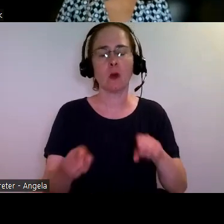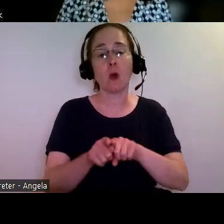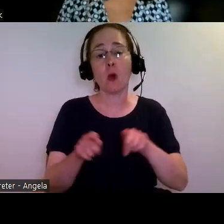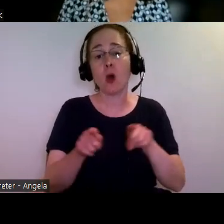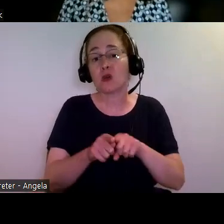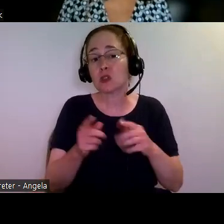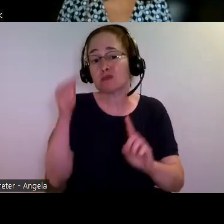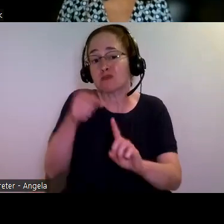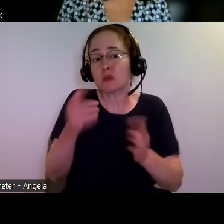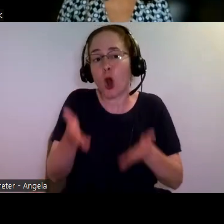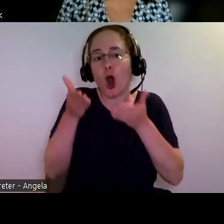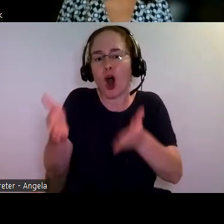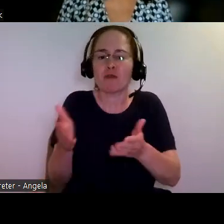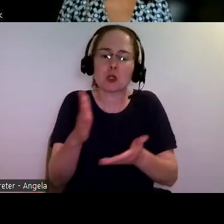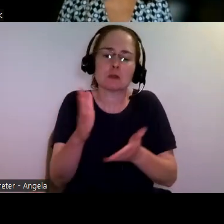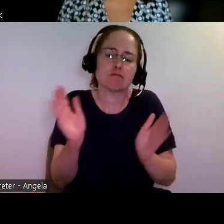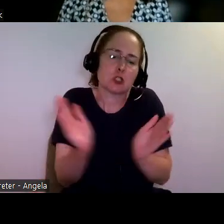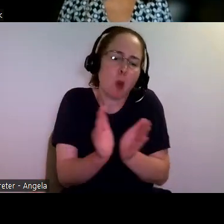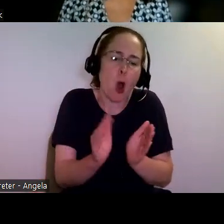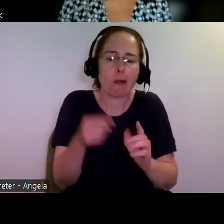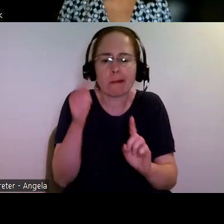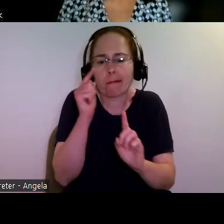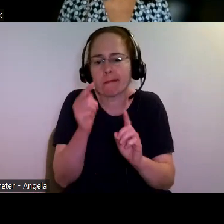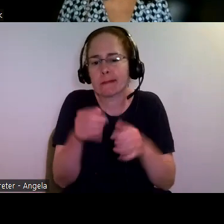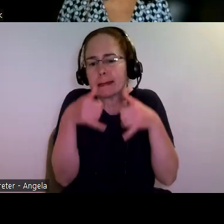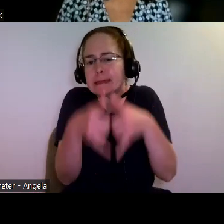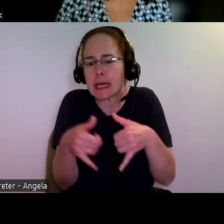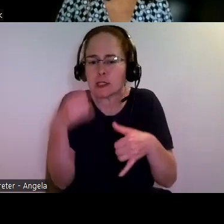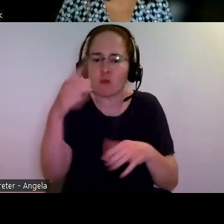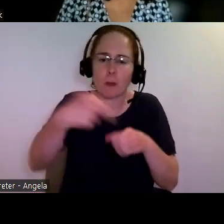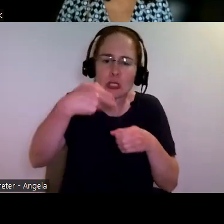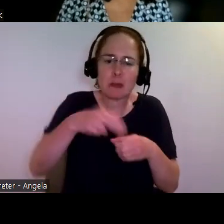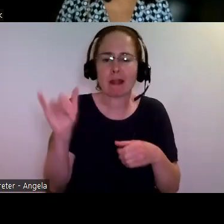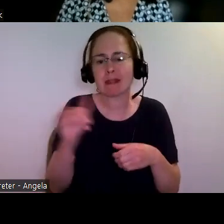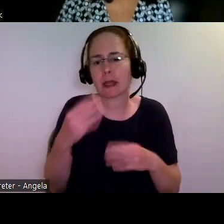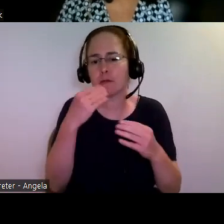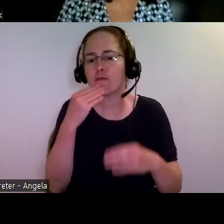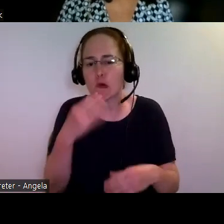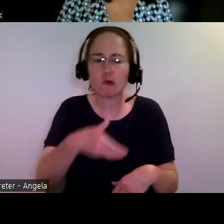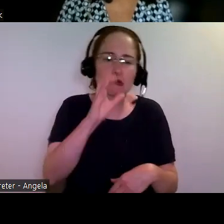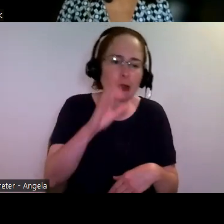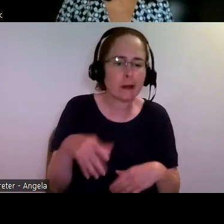incentives to participate, such as refreshments or a gift card. At the bottom of the slide,